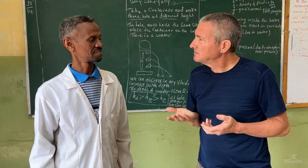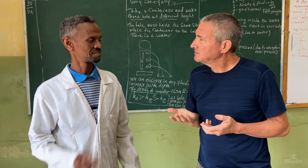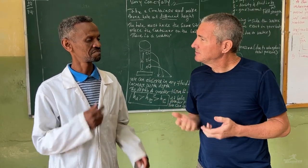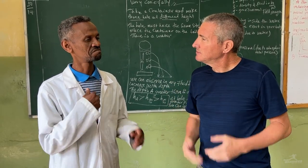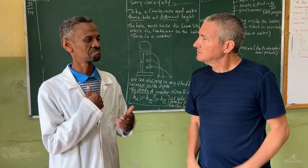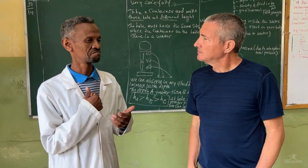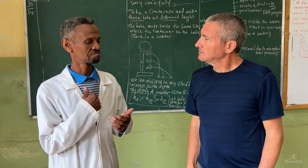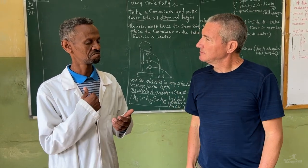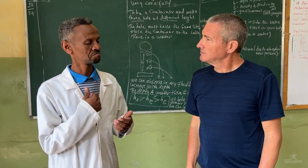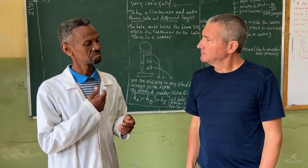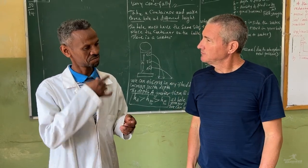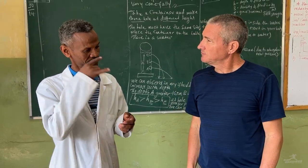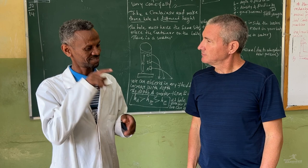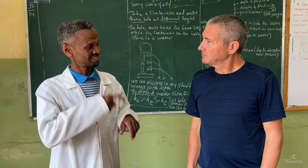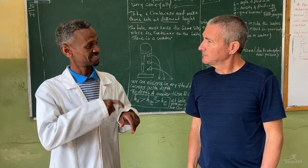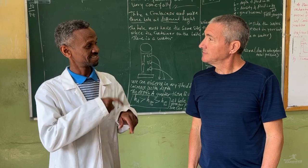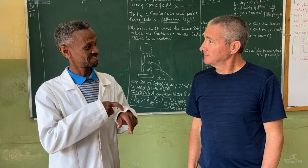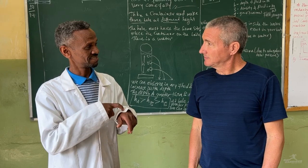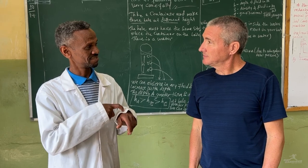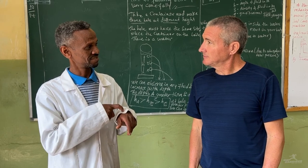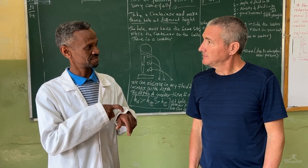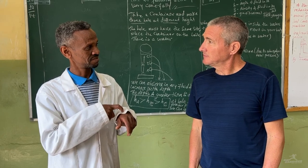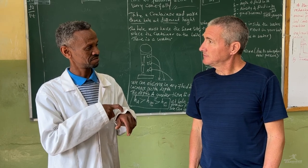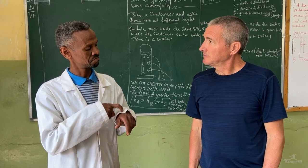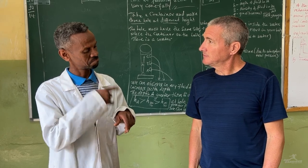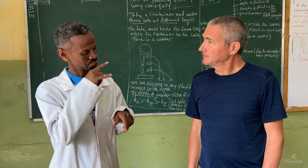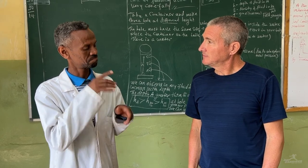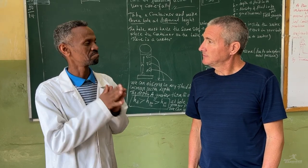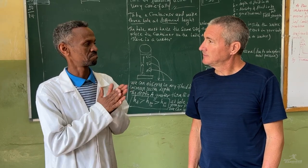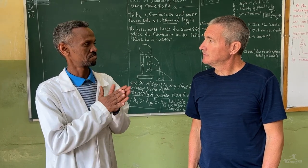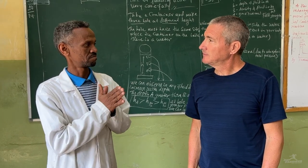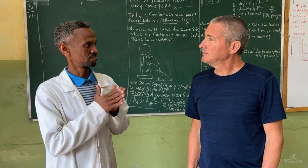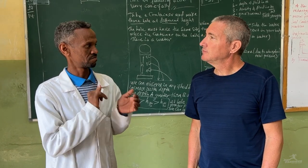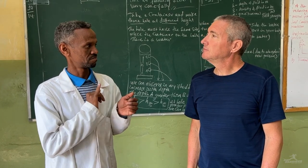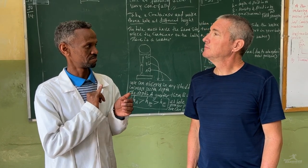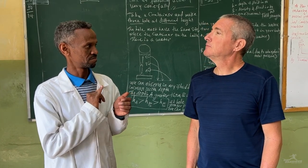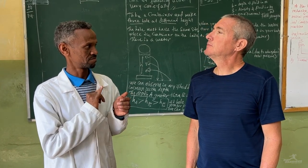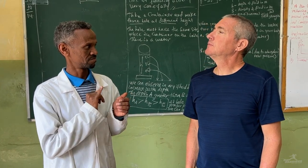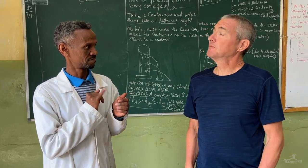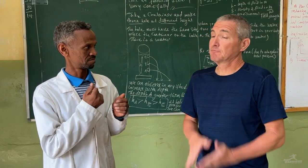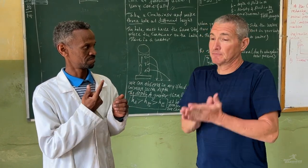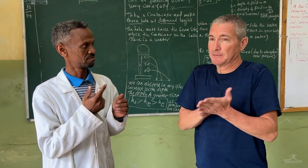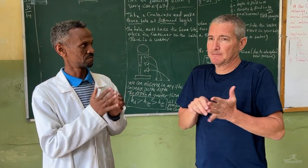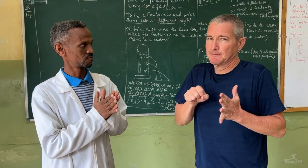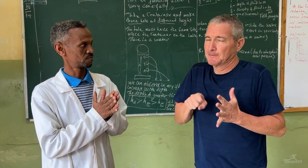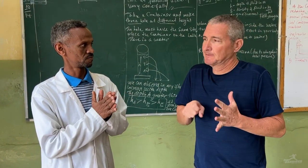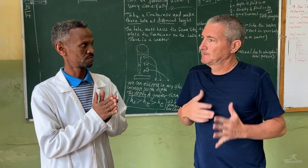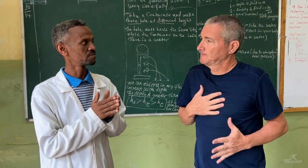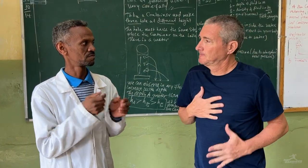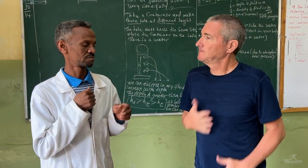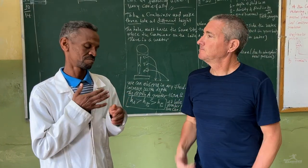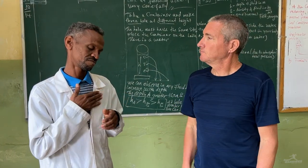When I was a kid, I had the passion for it. You wanted to teach?